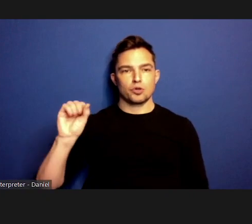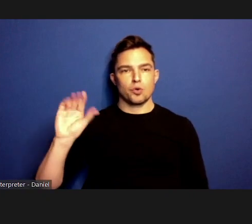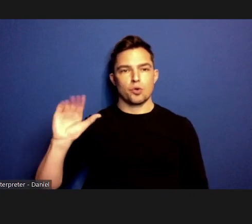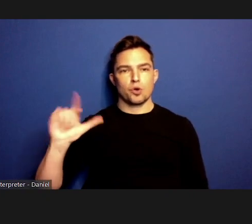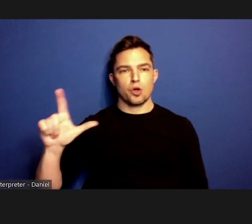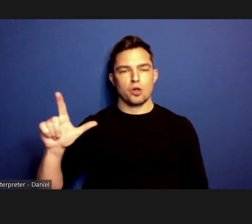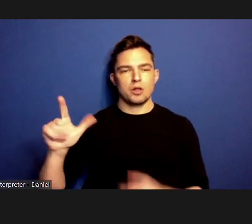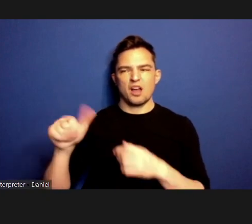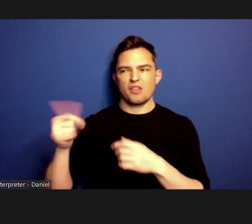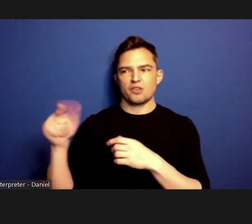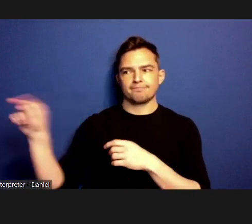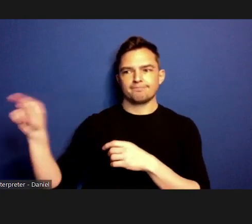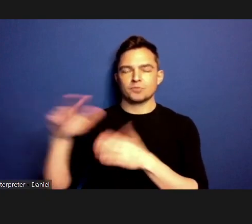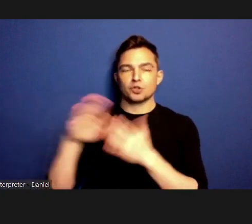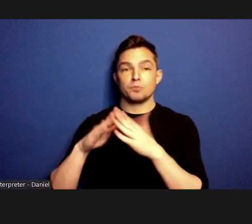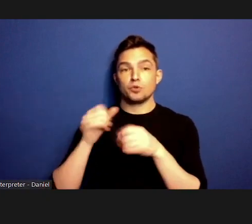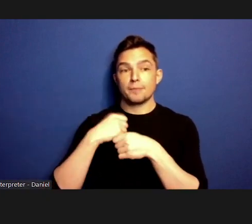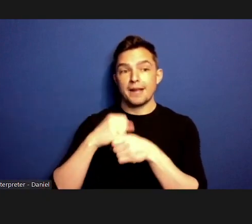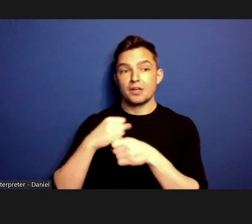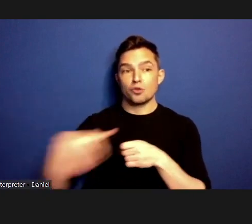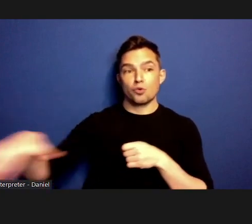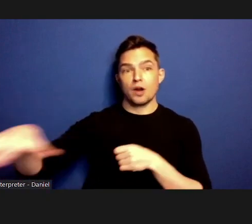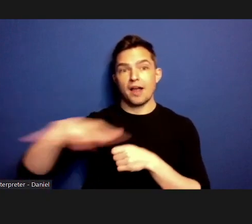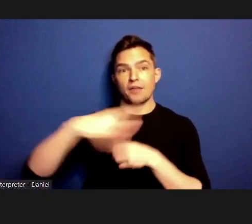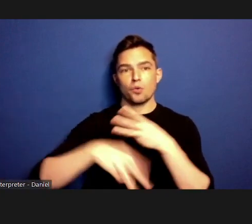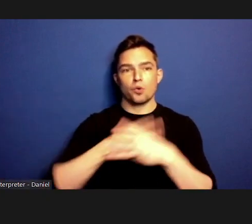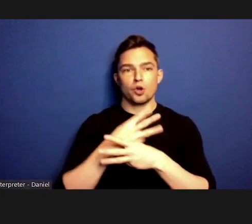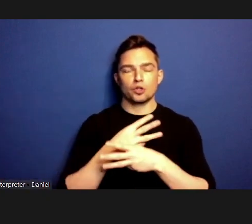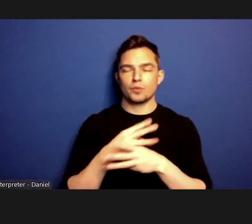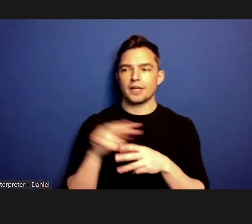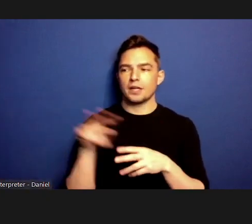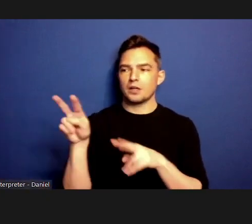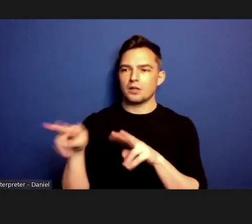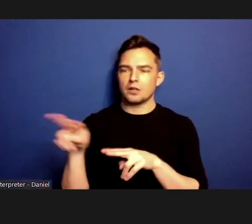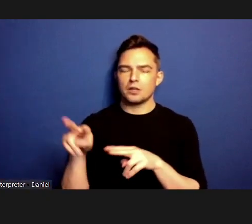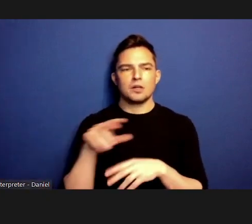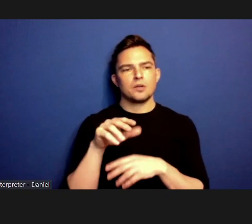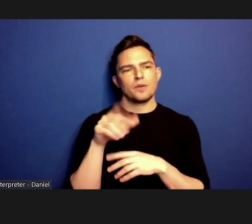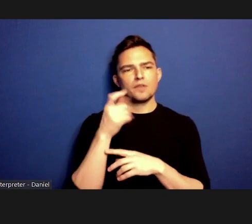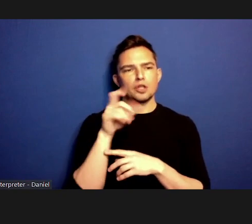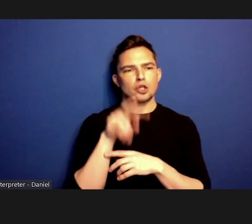community created around the world. So when we look at Australasia, when we look at Polynesia,